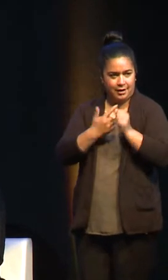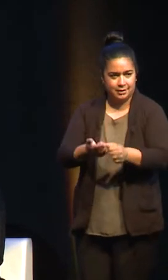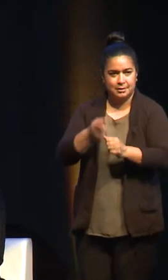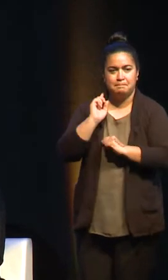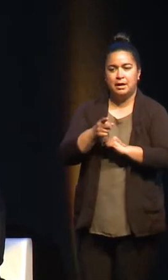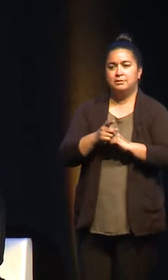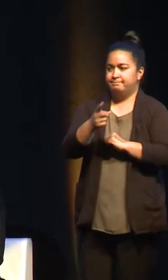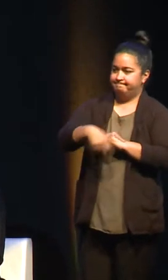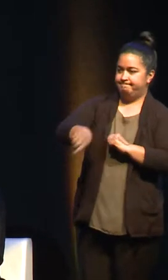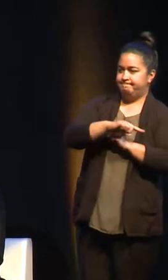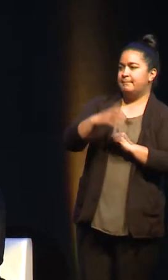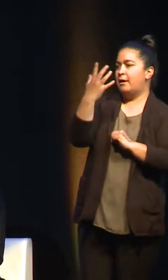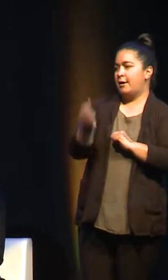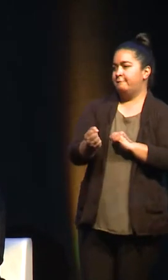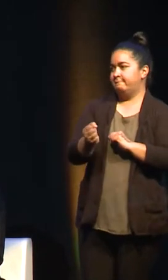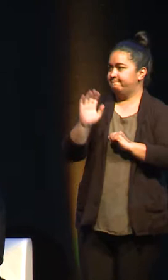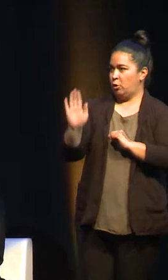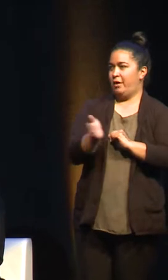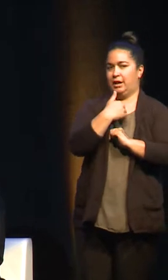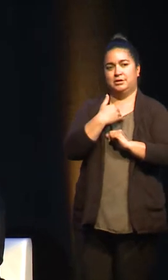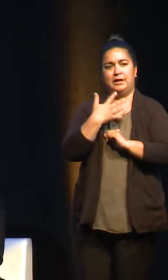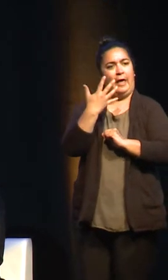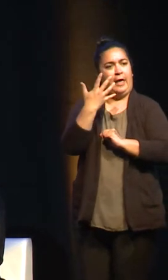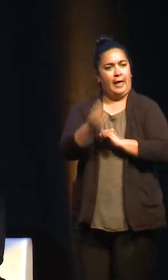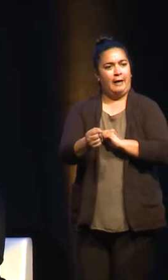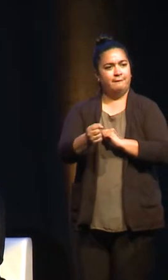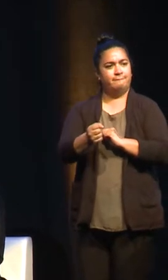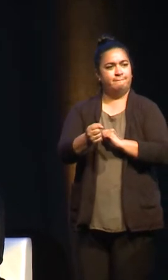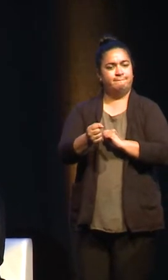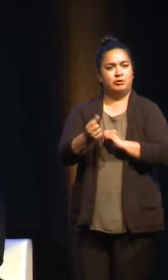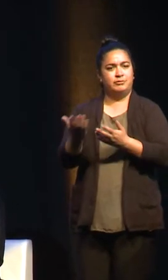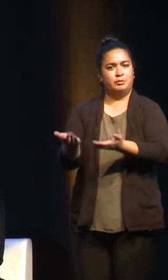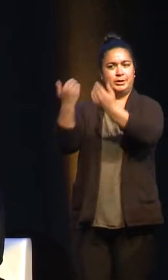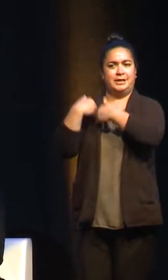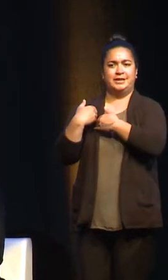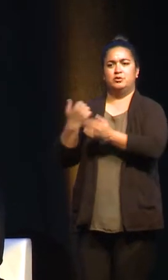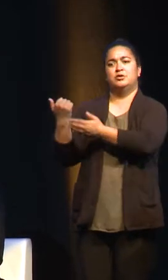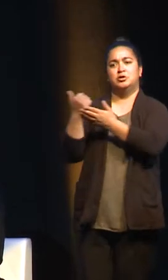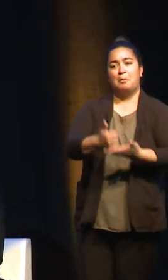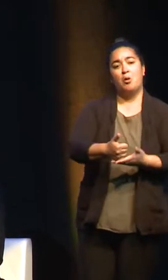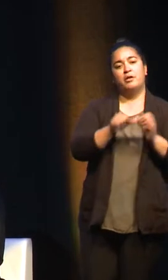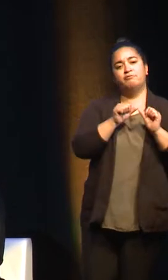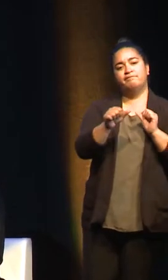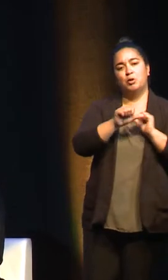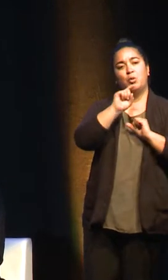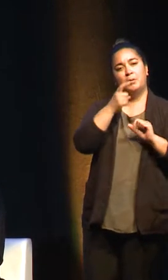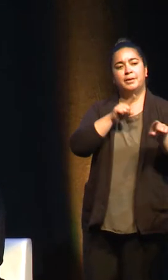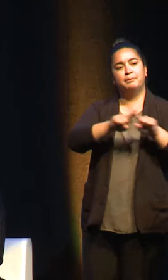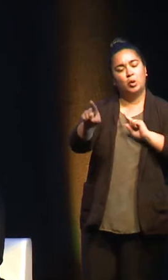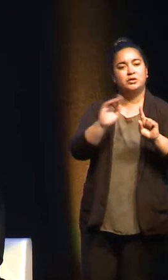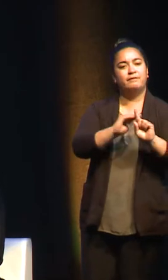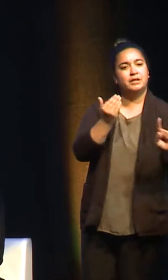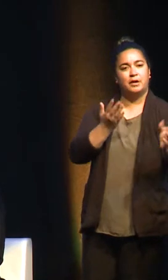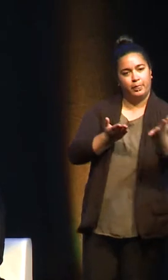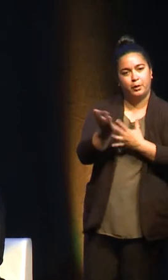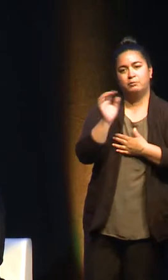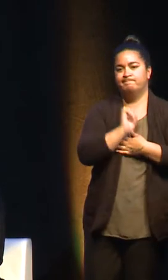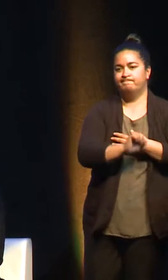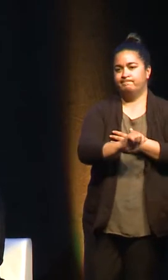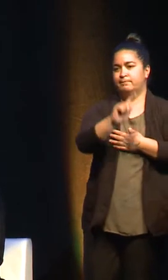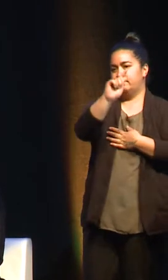all have a moral duty to support the industries that are most up against it through the transition.